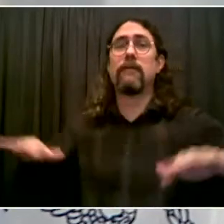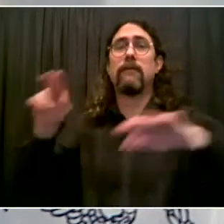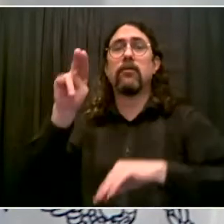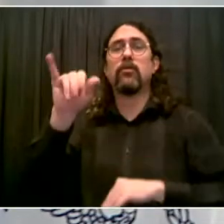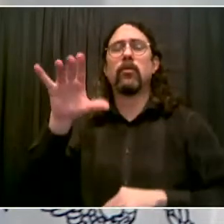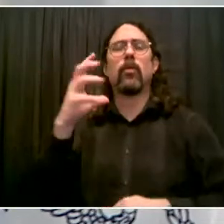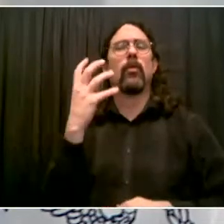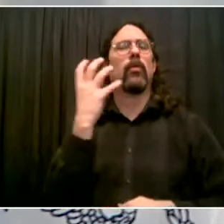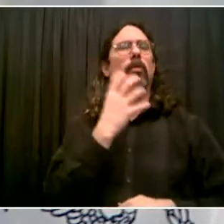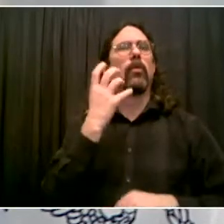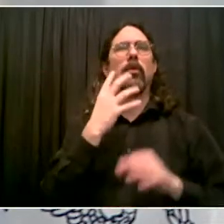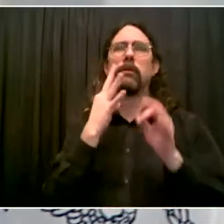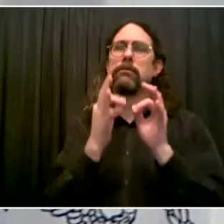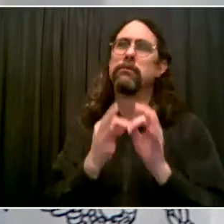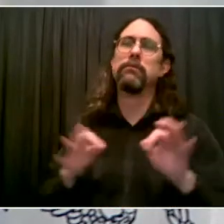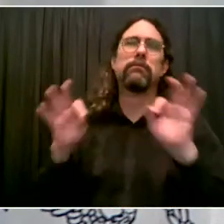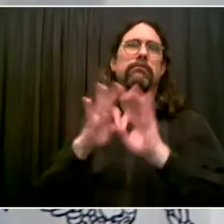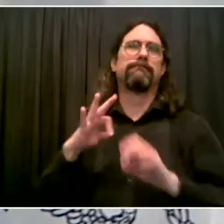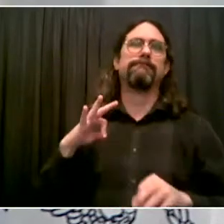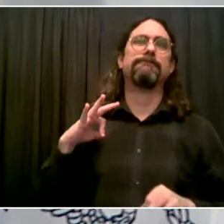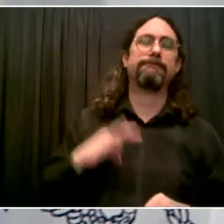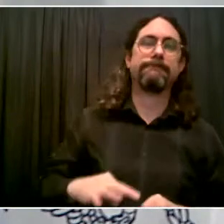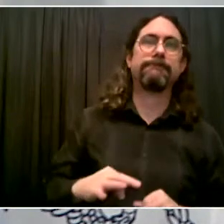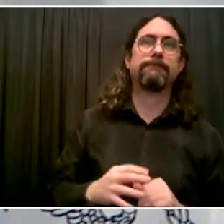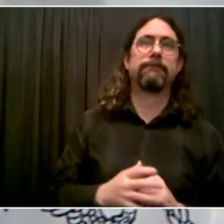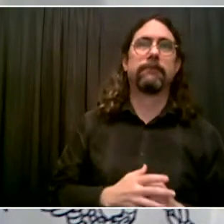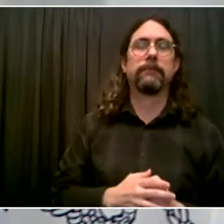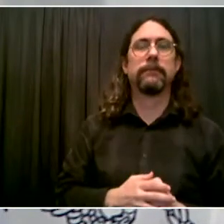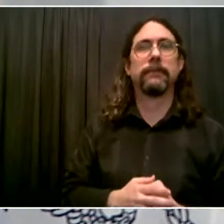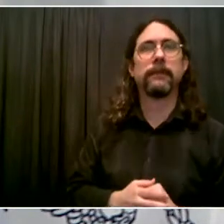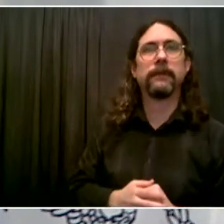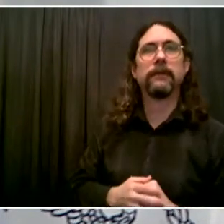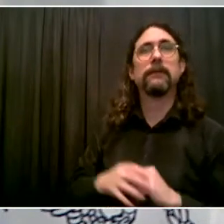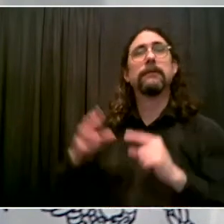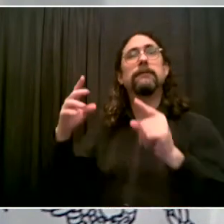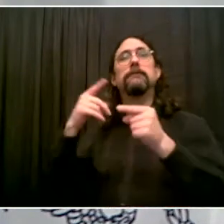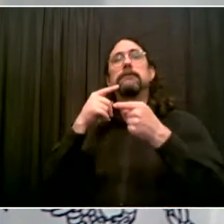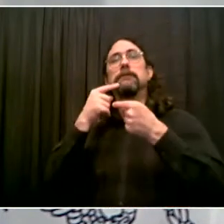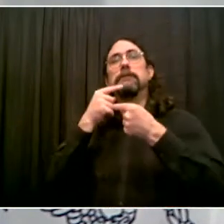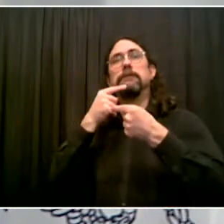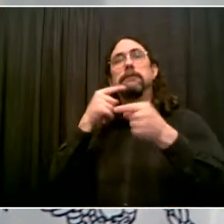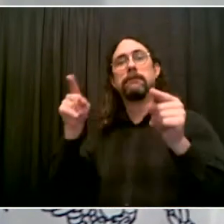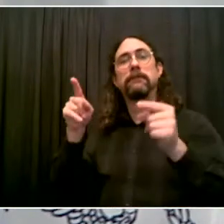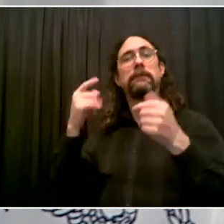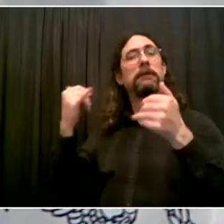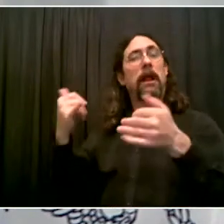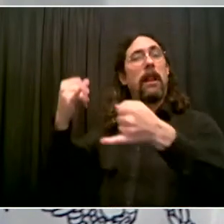A STRONG EXPPNSAIOIO INN NEW YORK CITY.